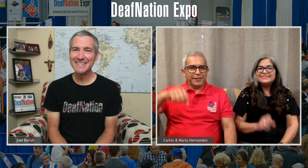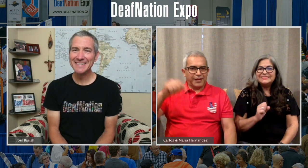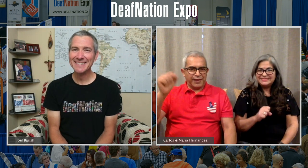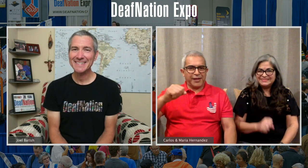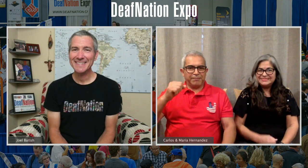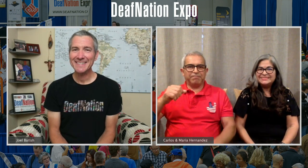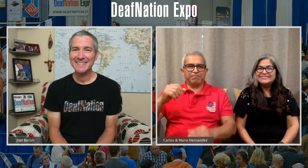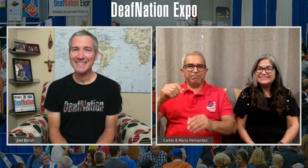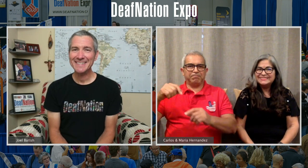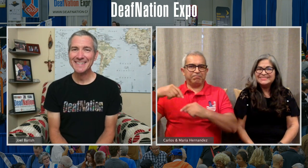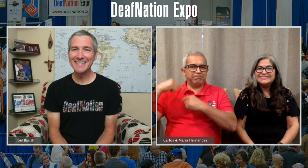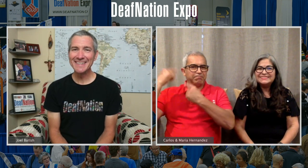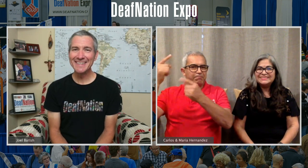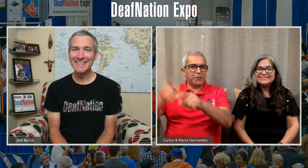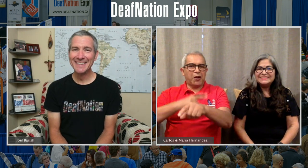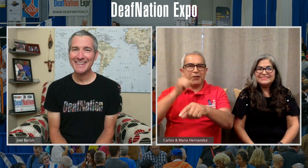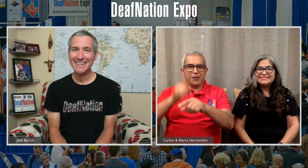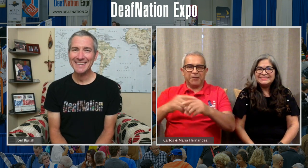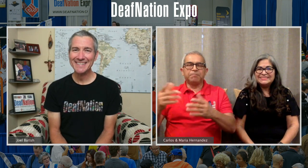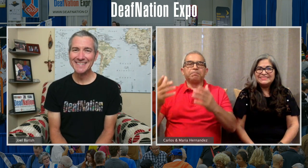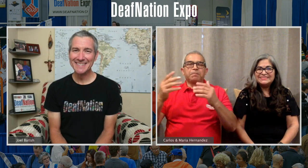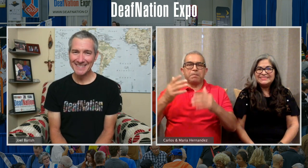Yeah, it’s been a long time.